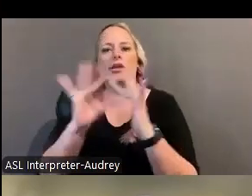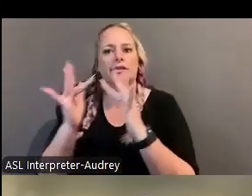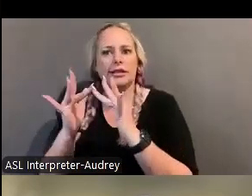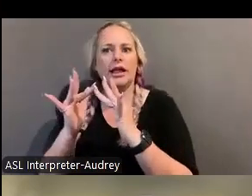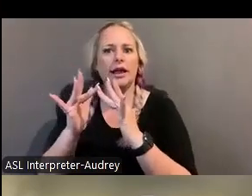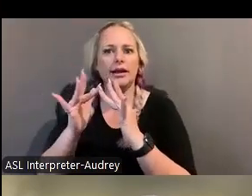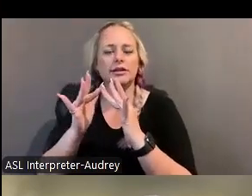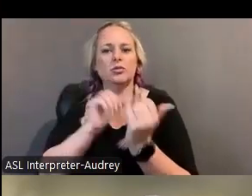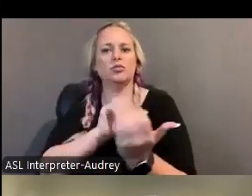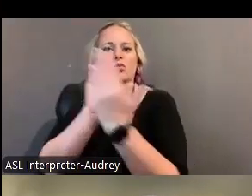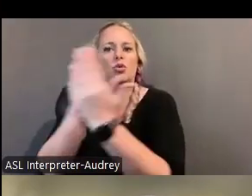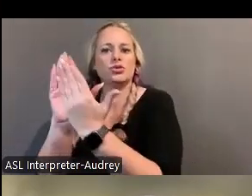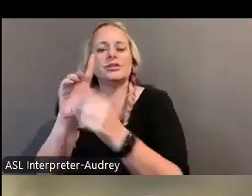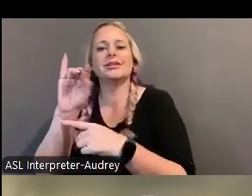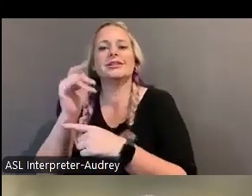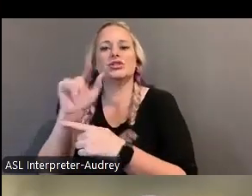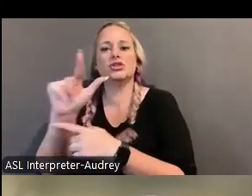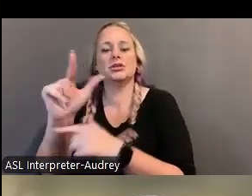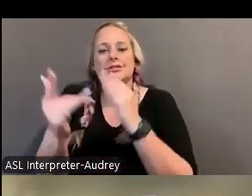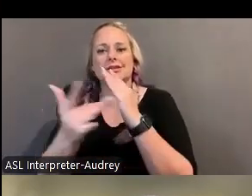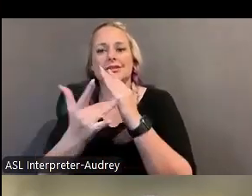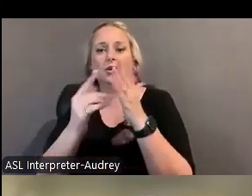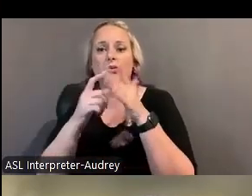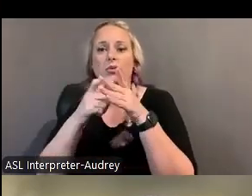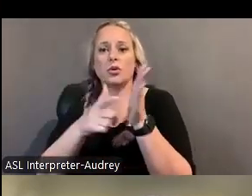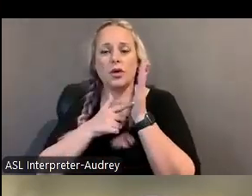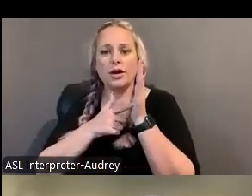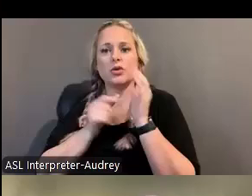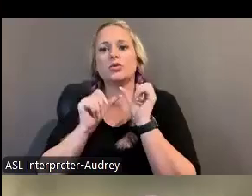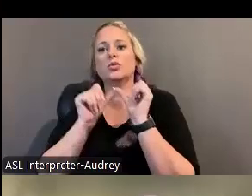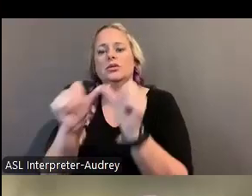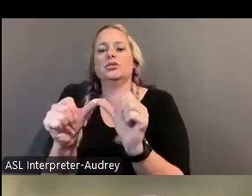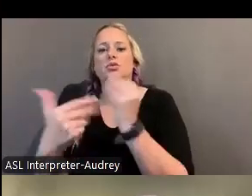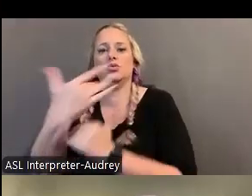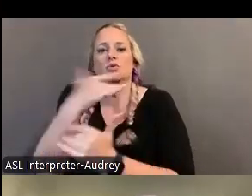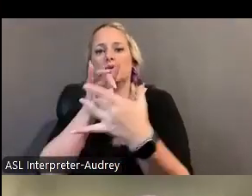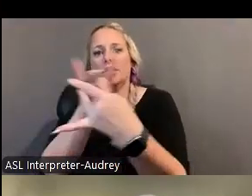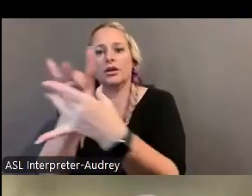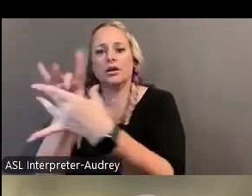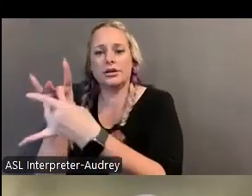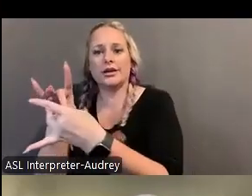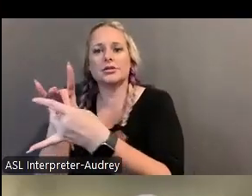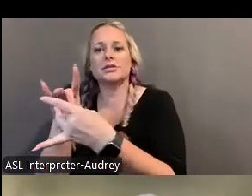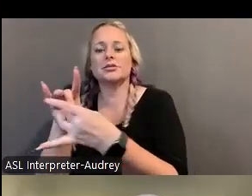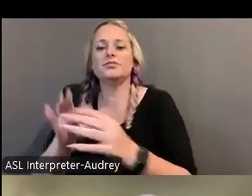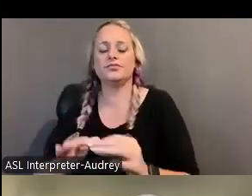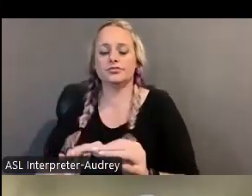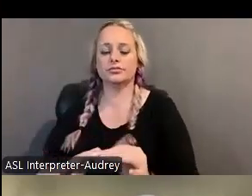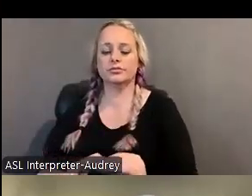to maintain social connection while there were measures in place for pandemic safety that kept